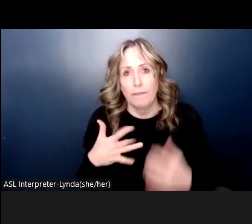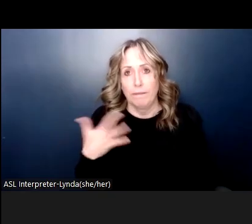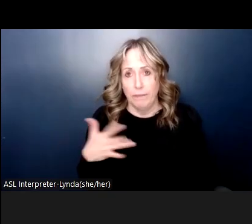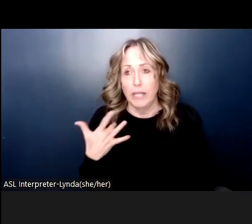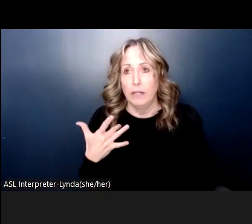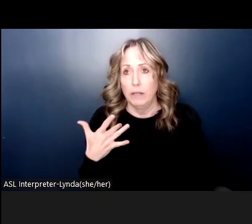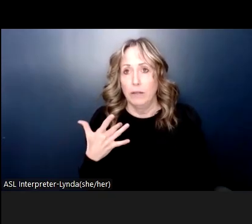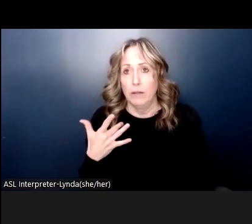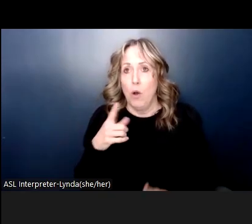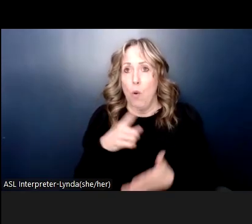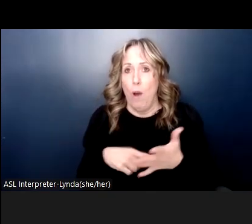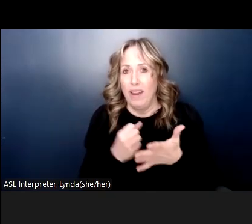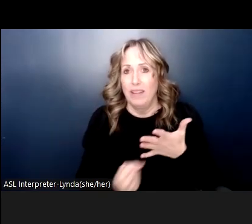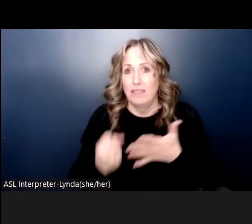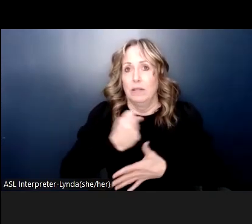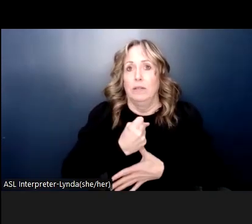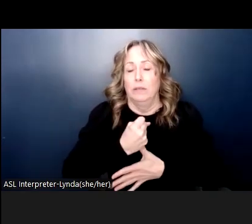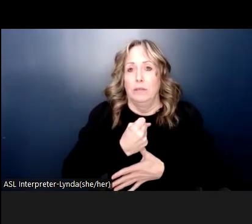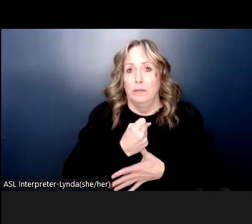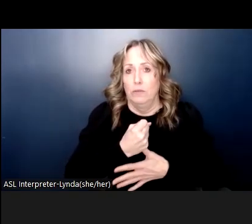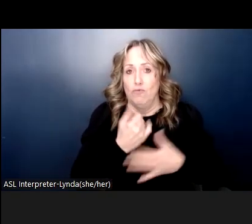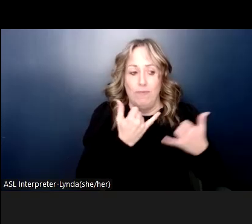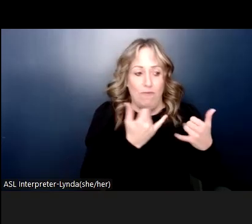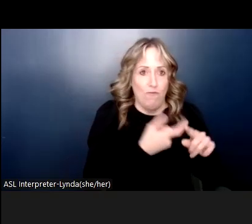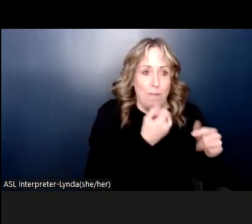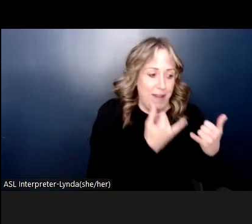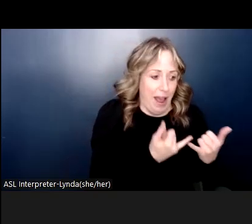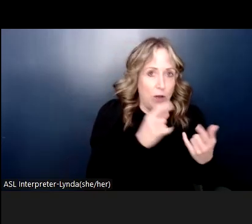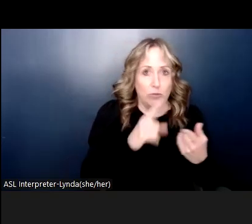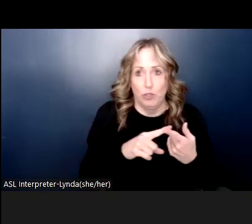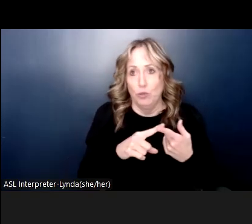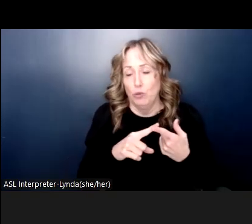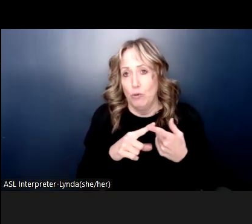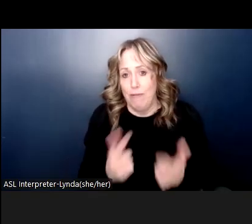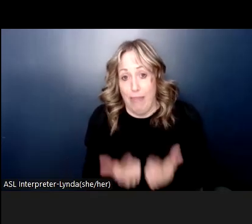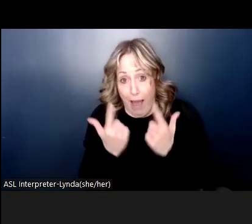should be the focus between now and go live. We are looking forward for you